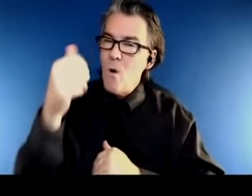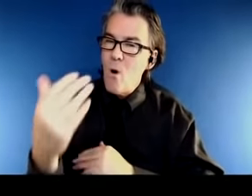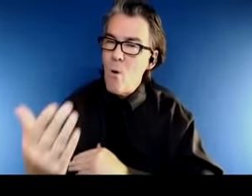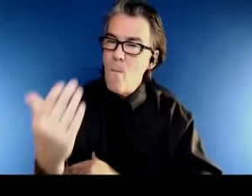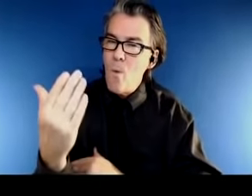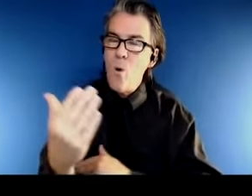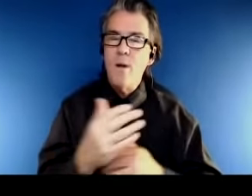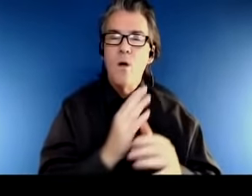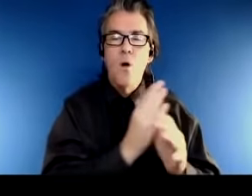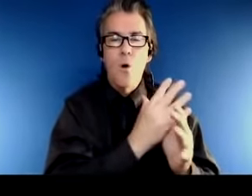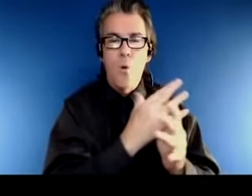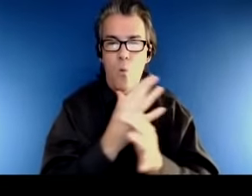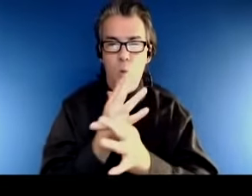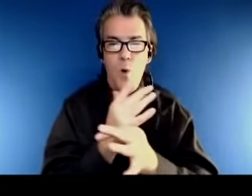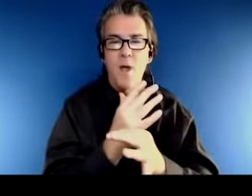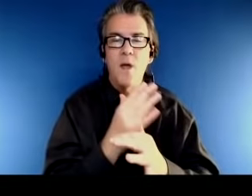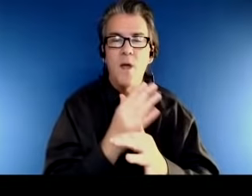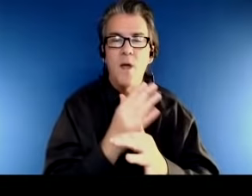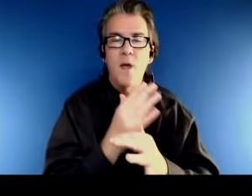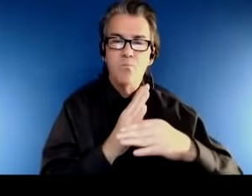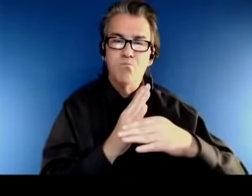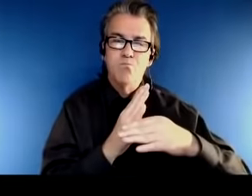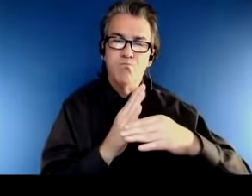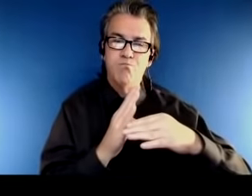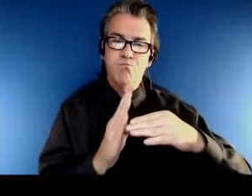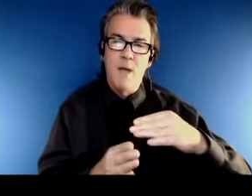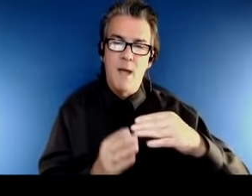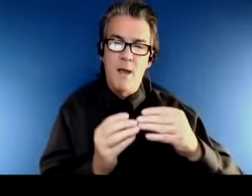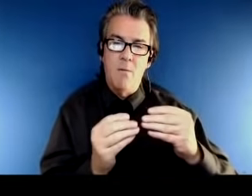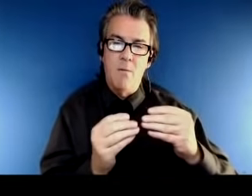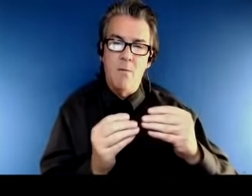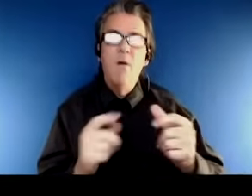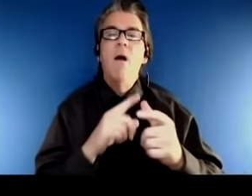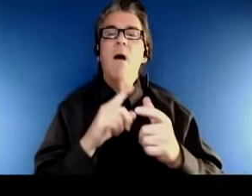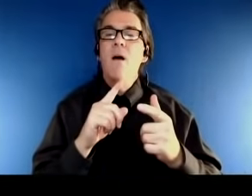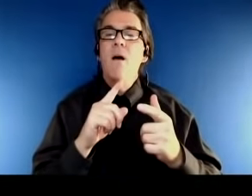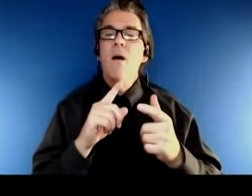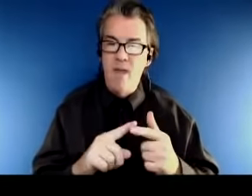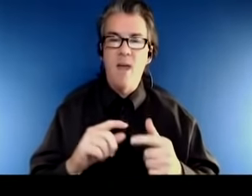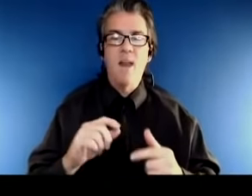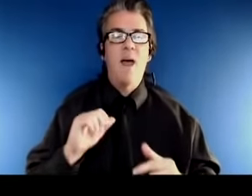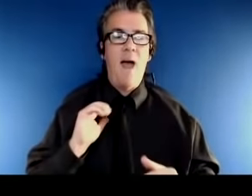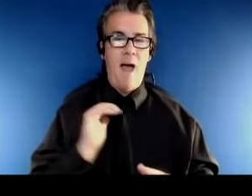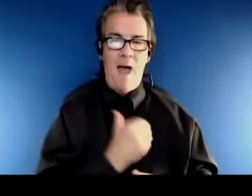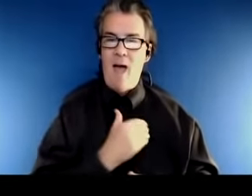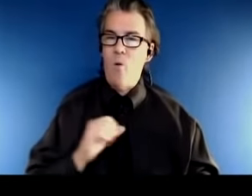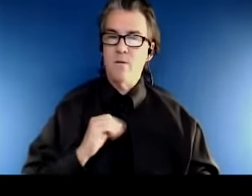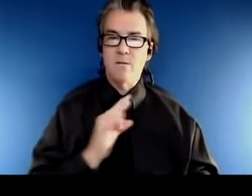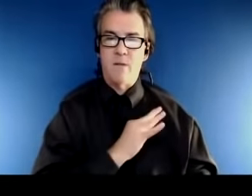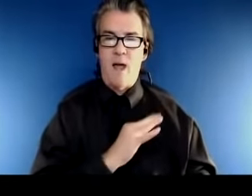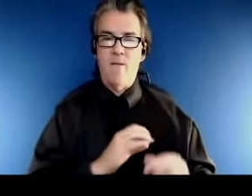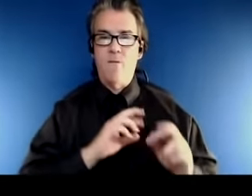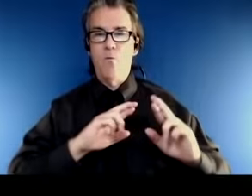is to communicate very transparently to our agency partners and to the communities and customers